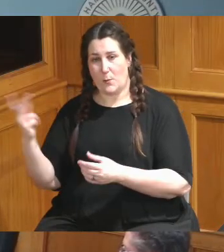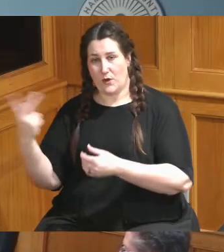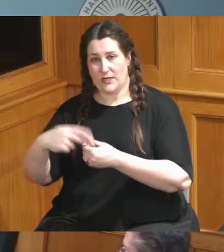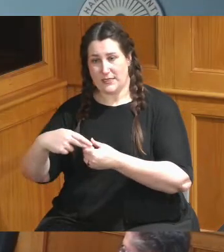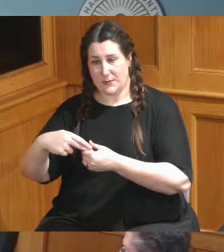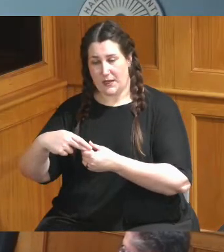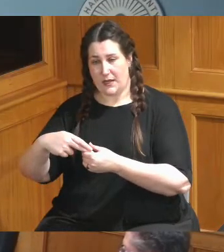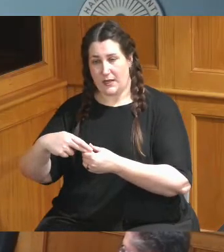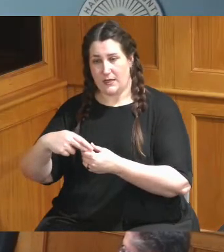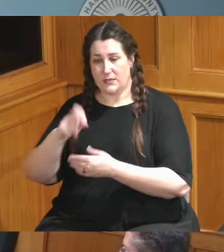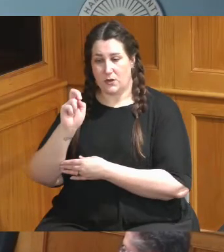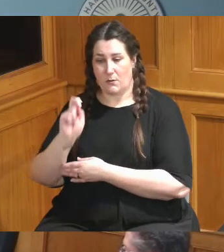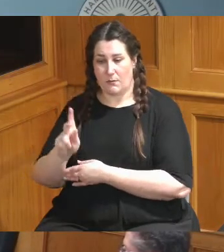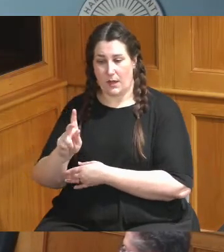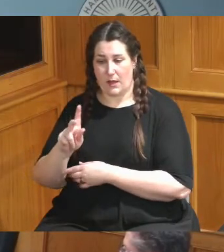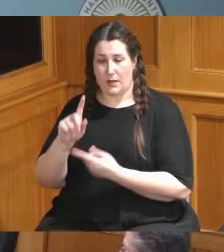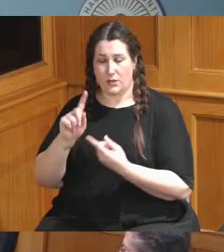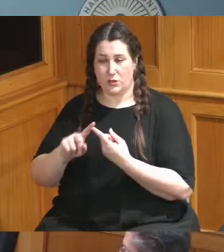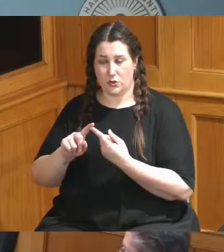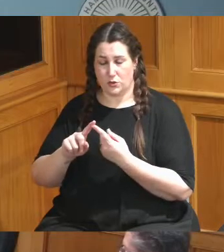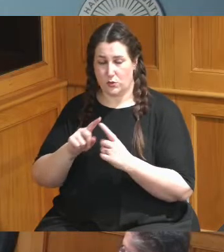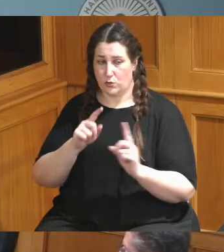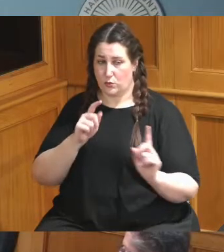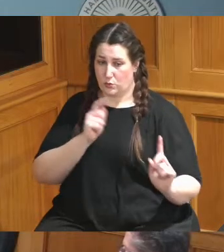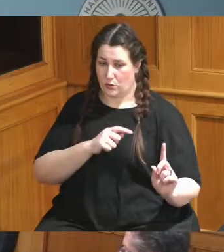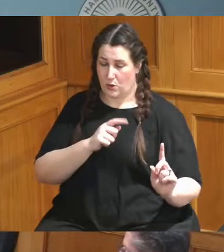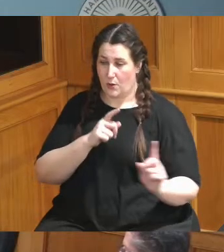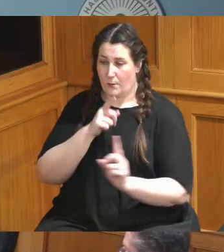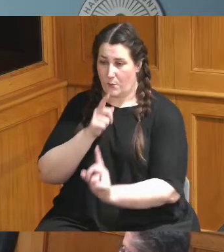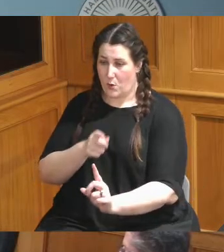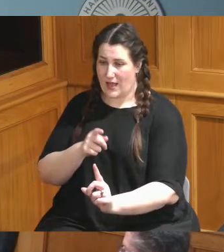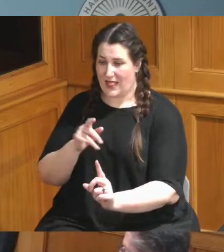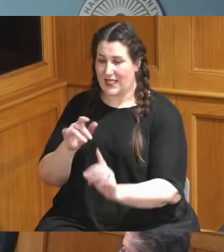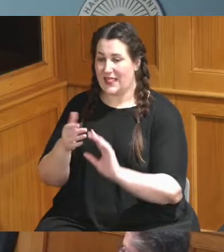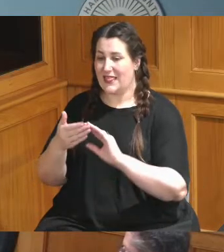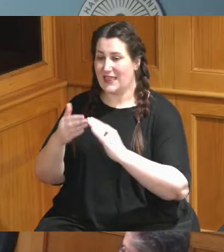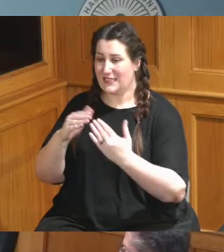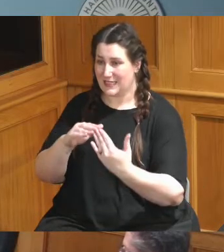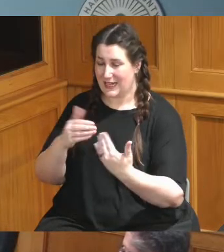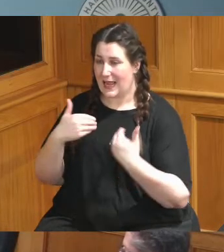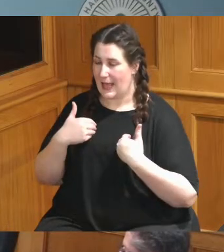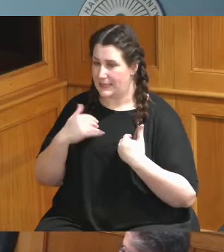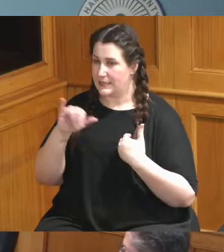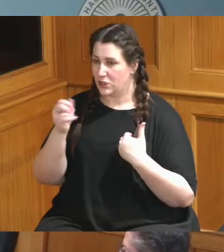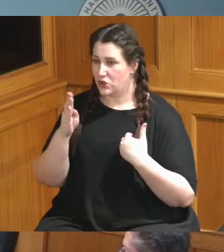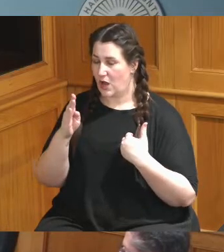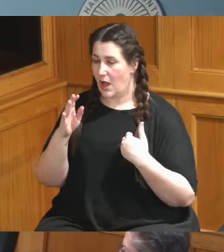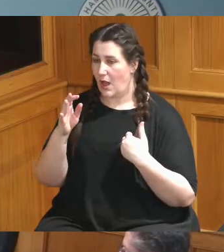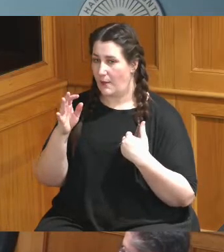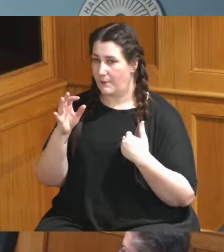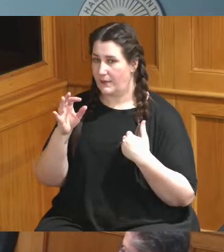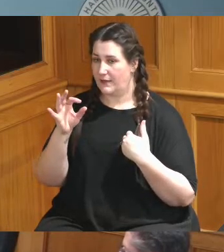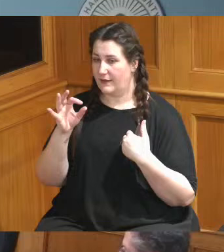to President Dumas' point, the city has a job fair and we're participating and if we don't